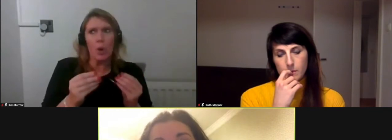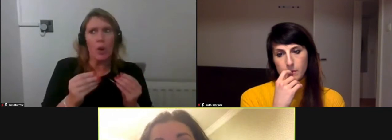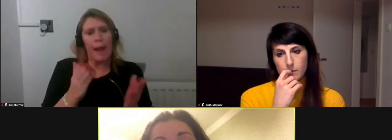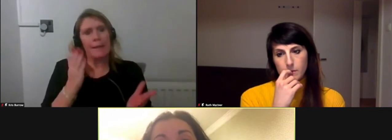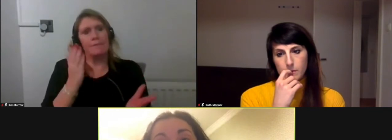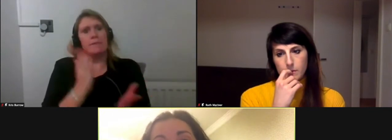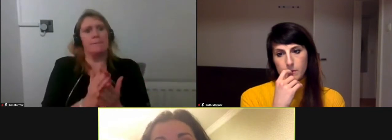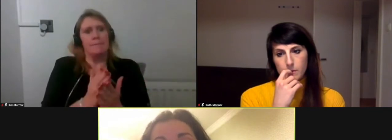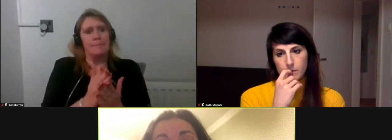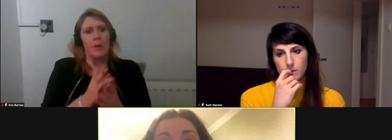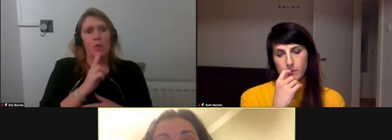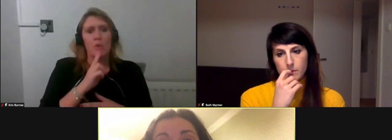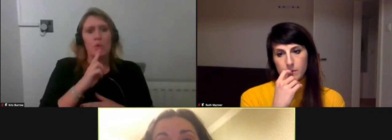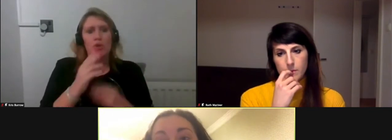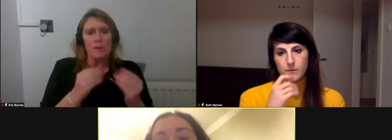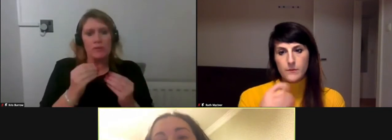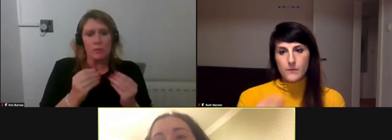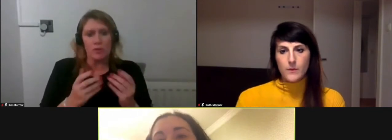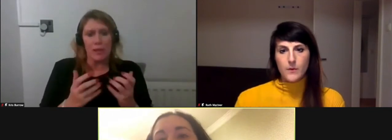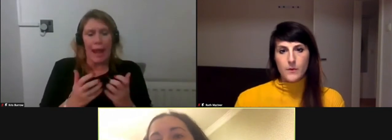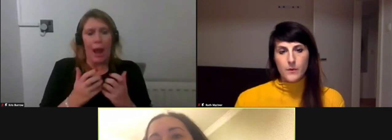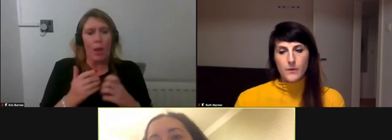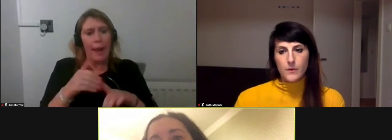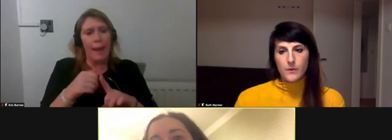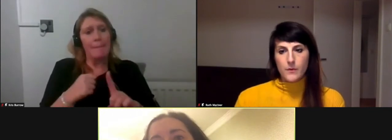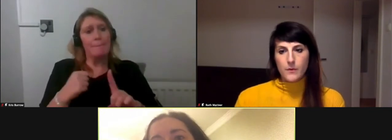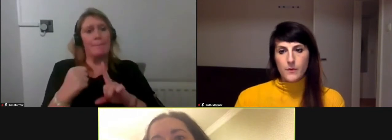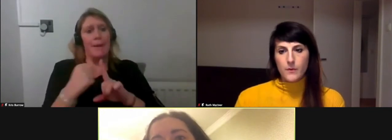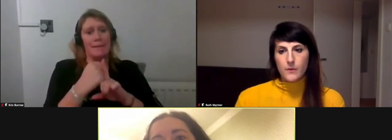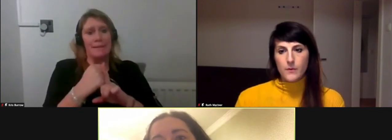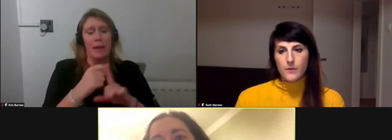see I think how much that enhanced things. What we discovered throughout is actually